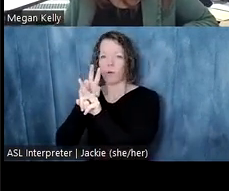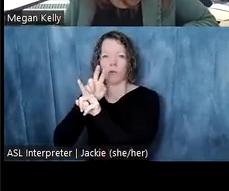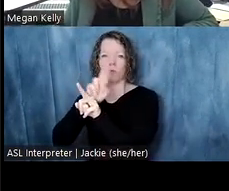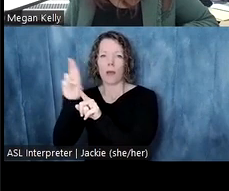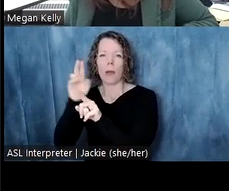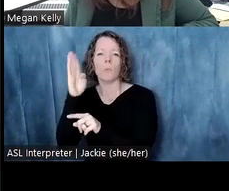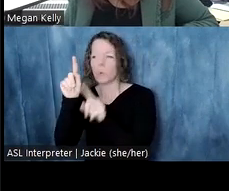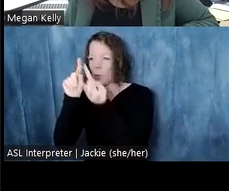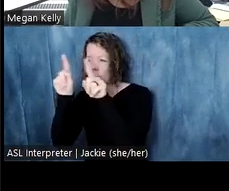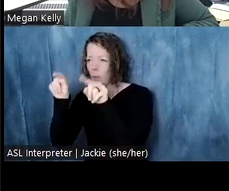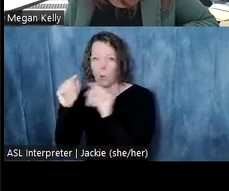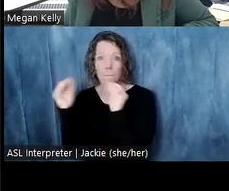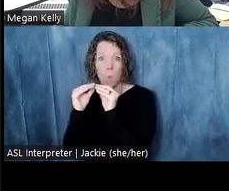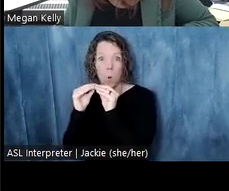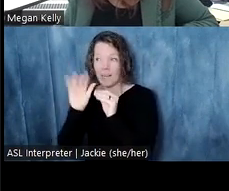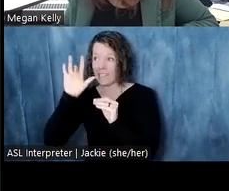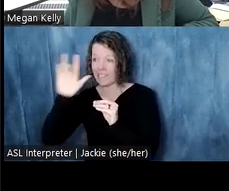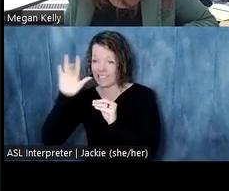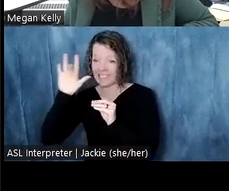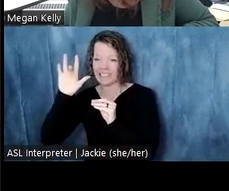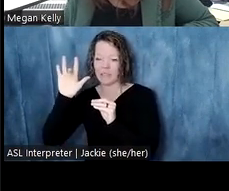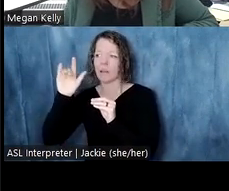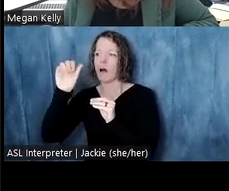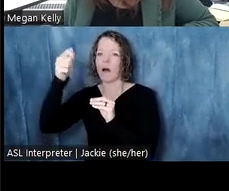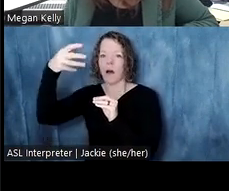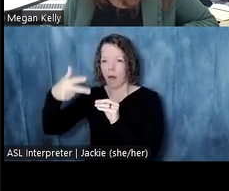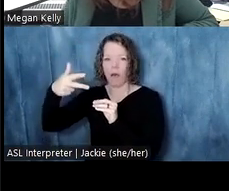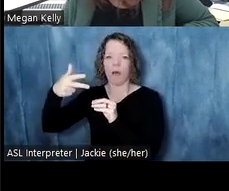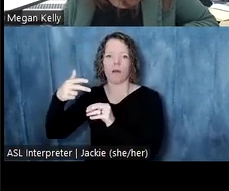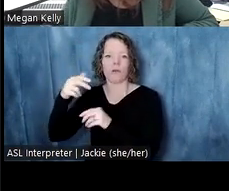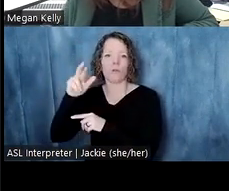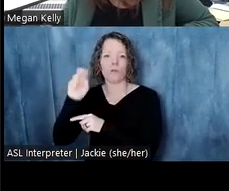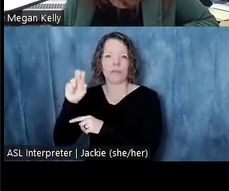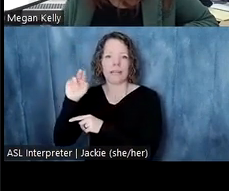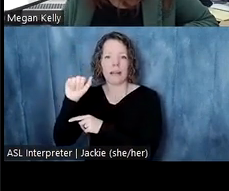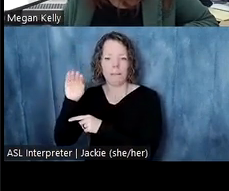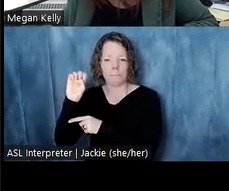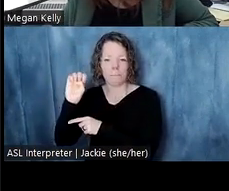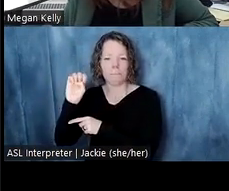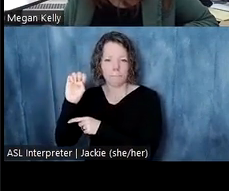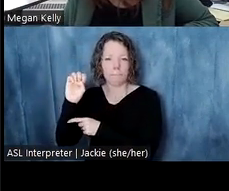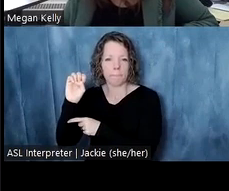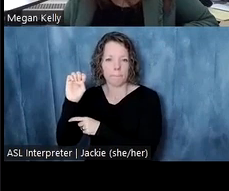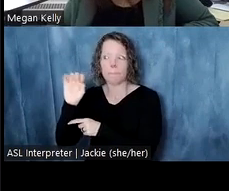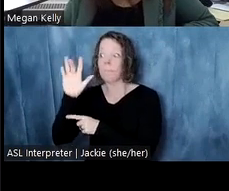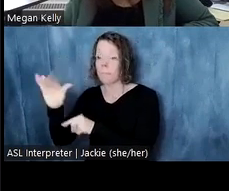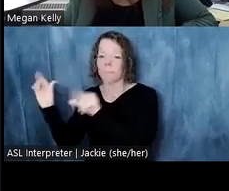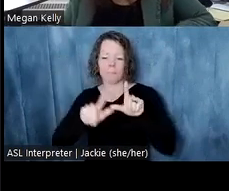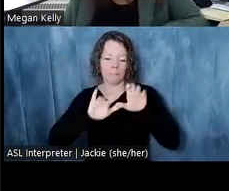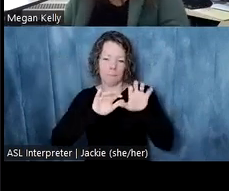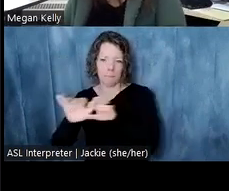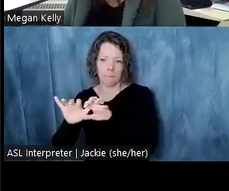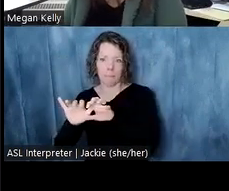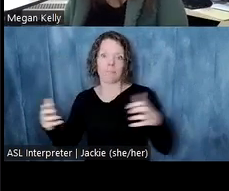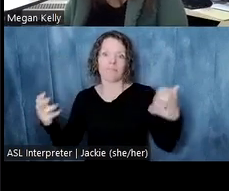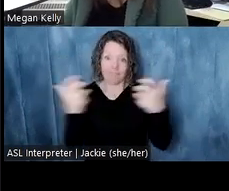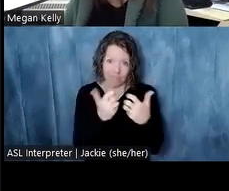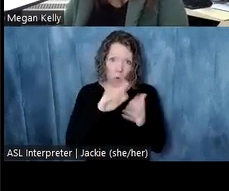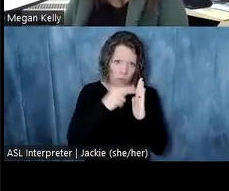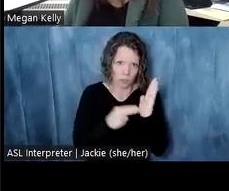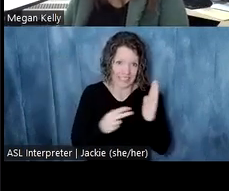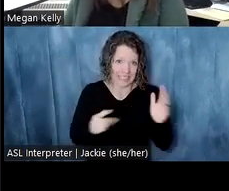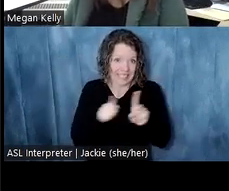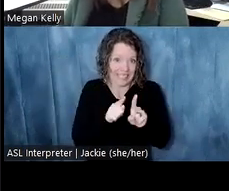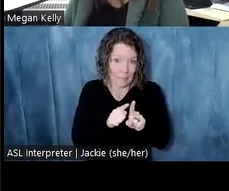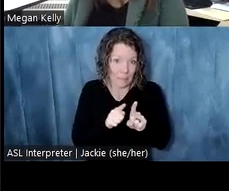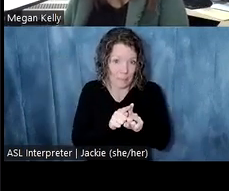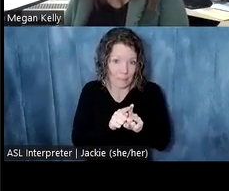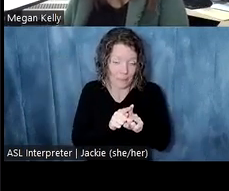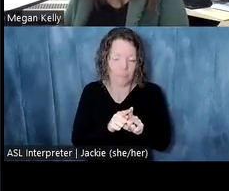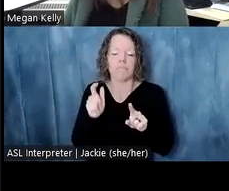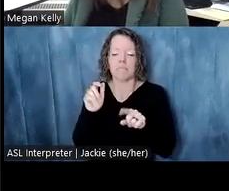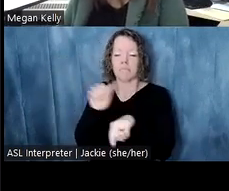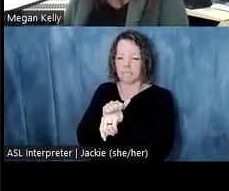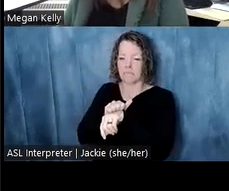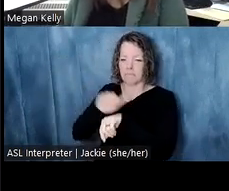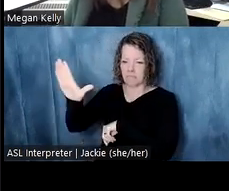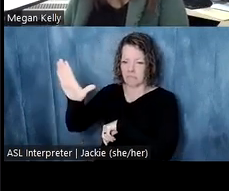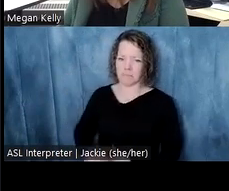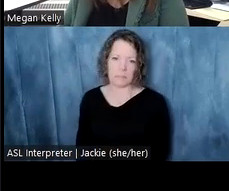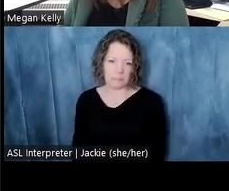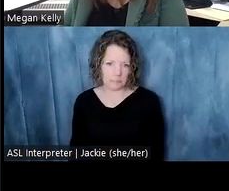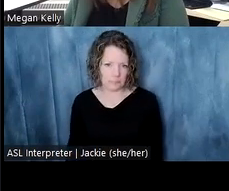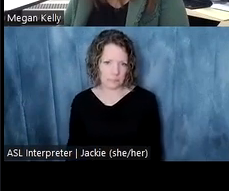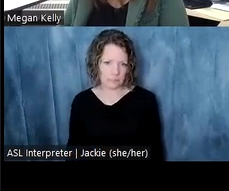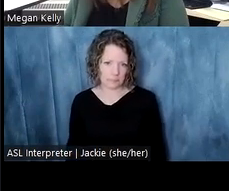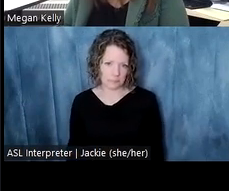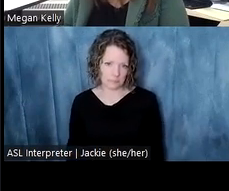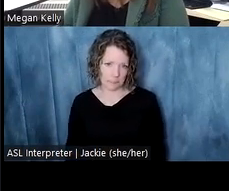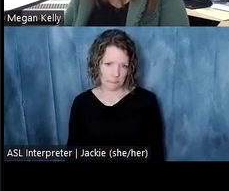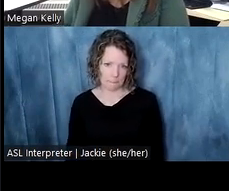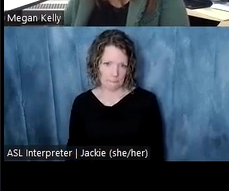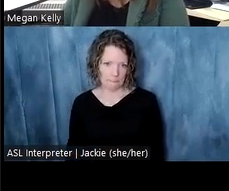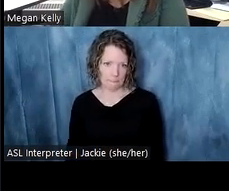of your name. You then can select "rename" and type your name in and click "submit."